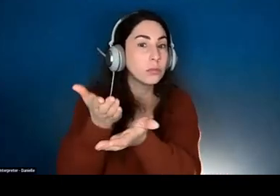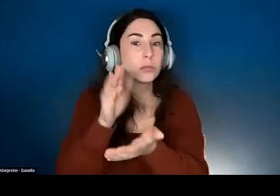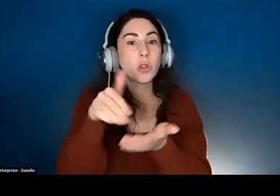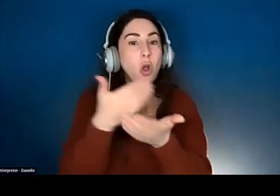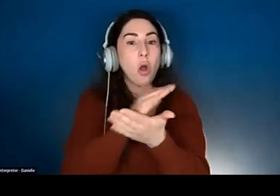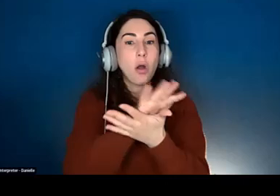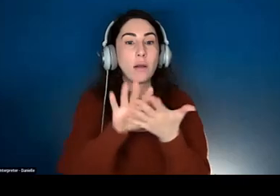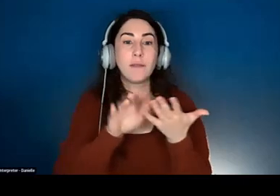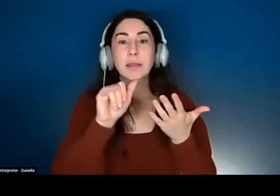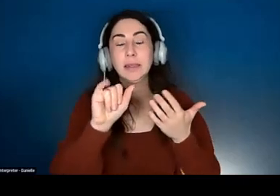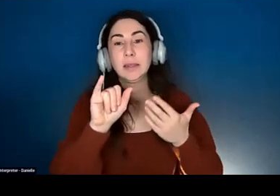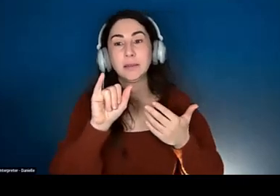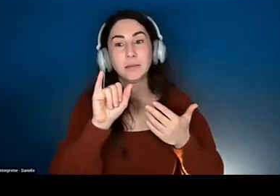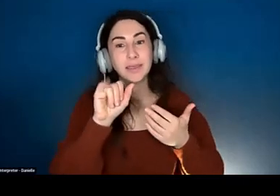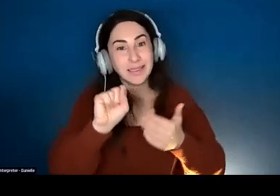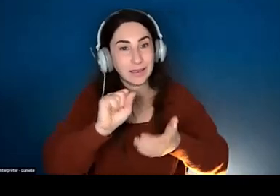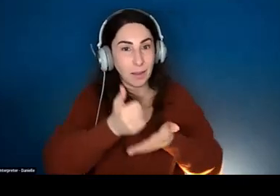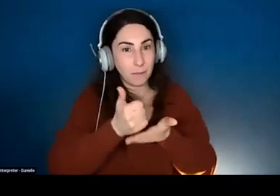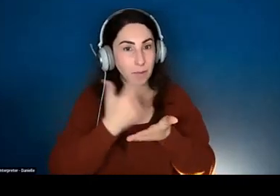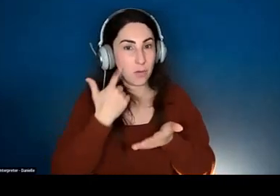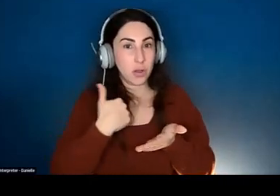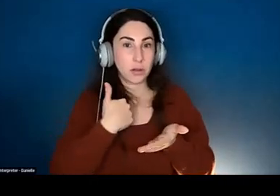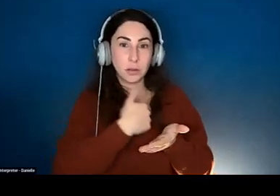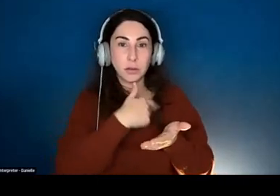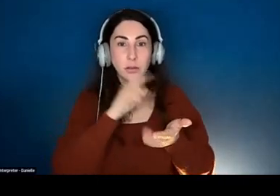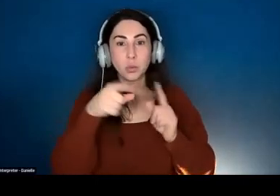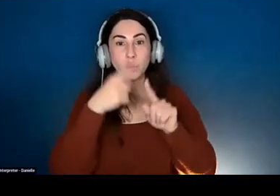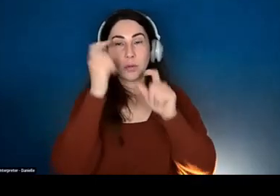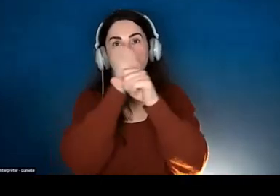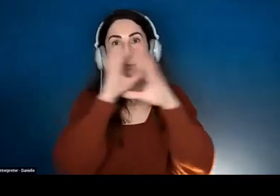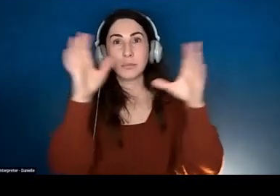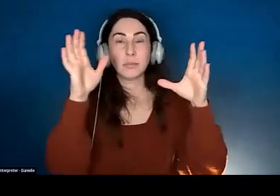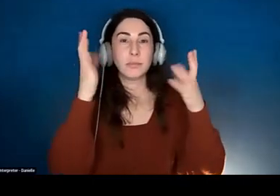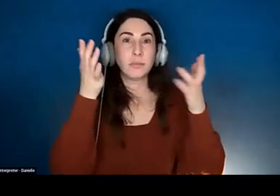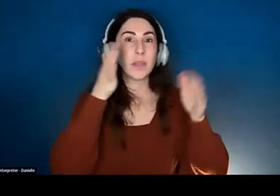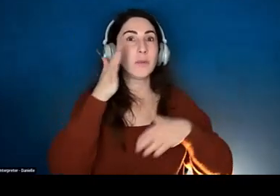in thinking about shaping the future of MFP.